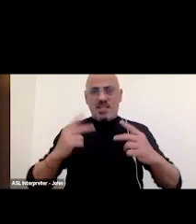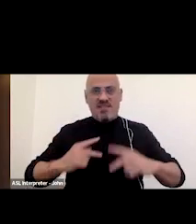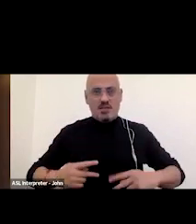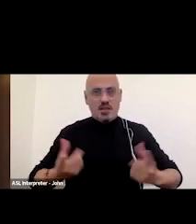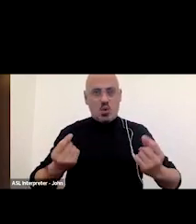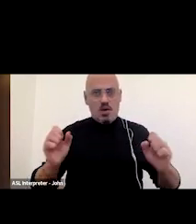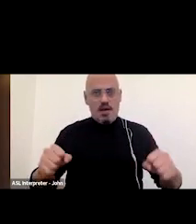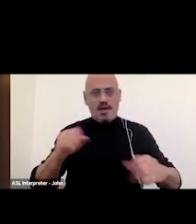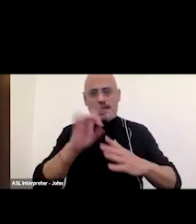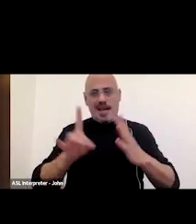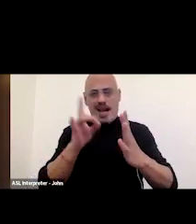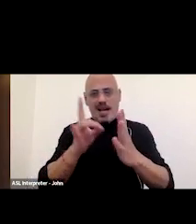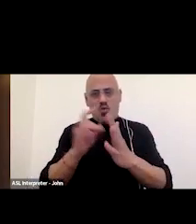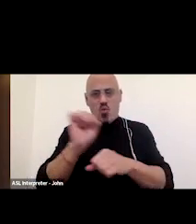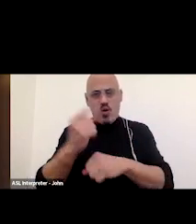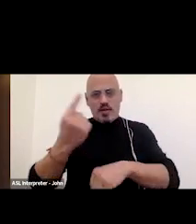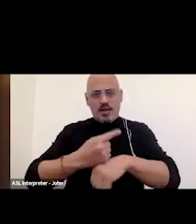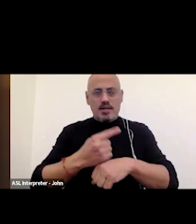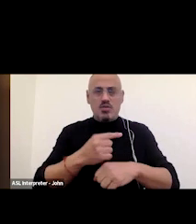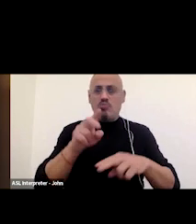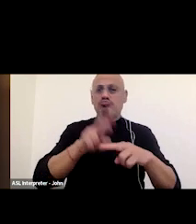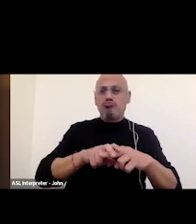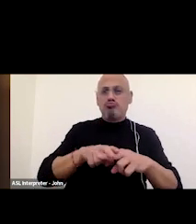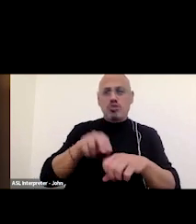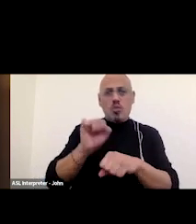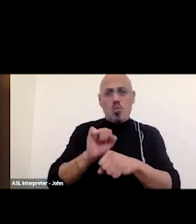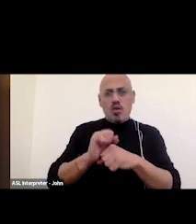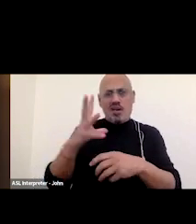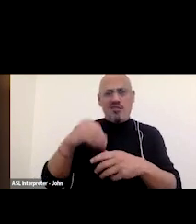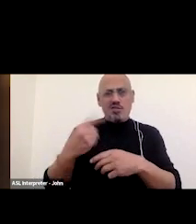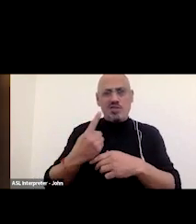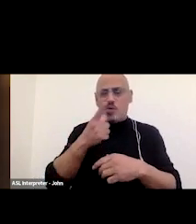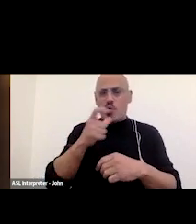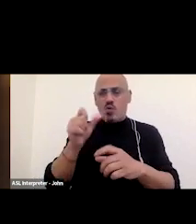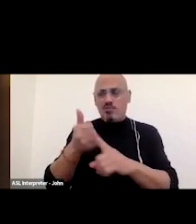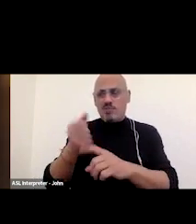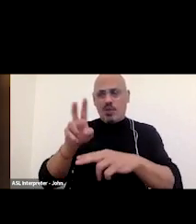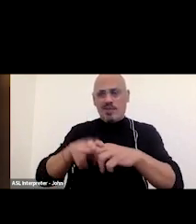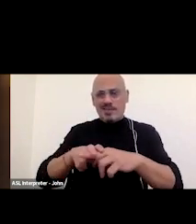in an eight-hour workday. So sedentary work involves somebody who can sit six hours